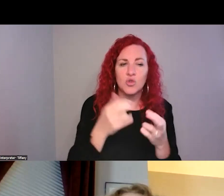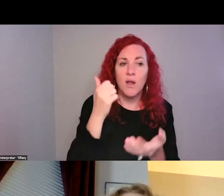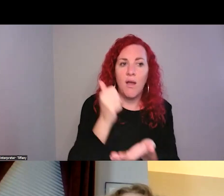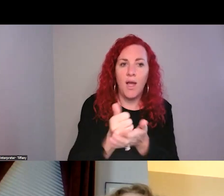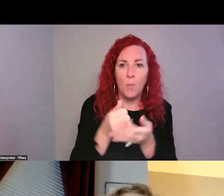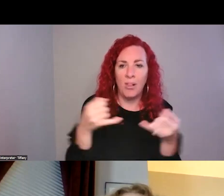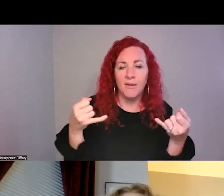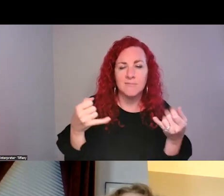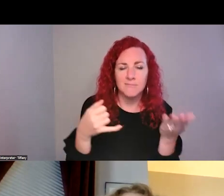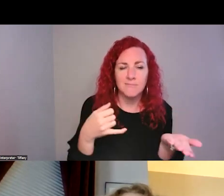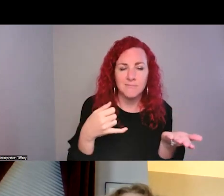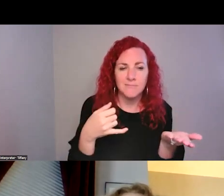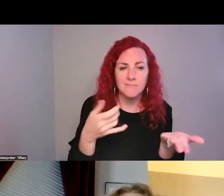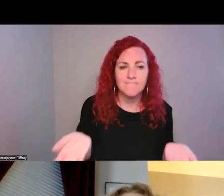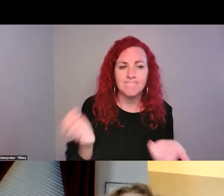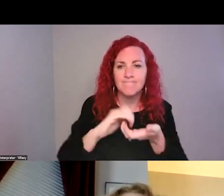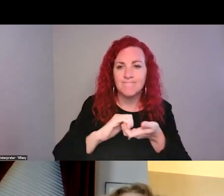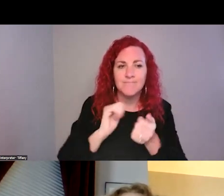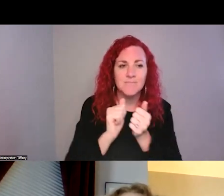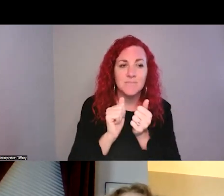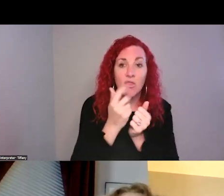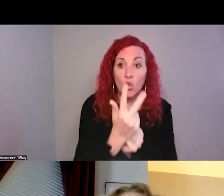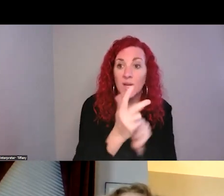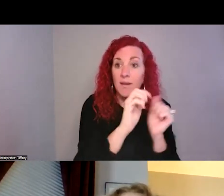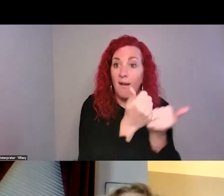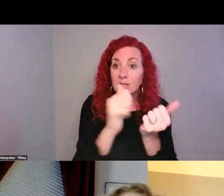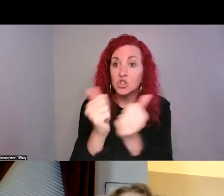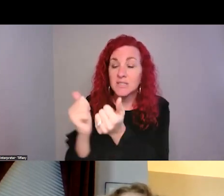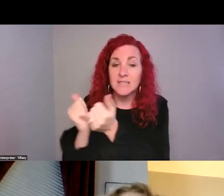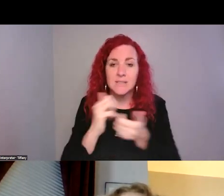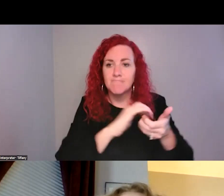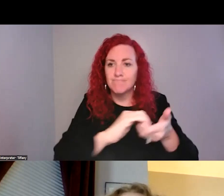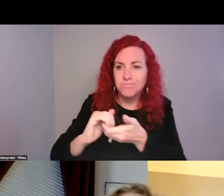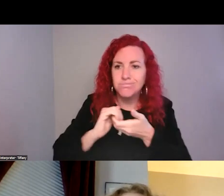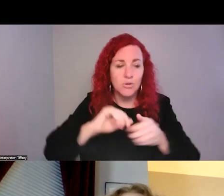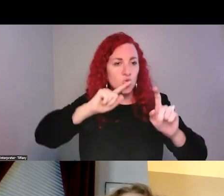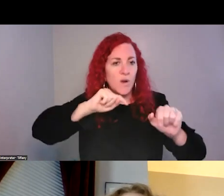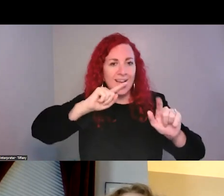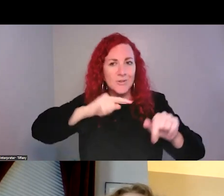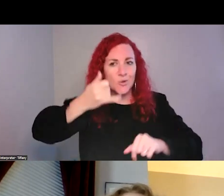THAT IS A PARTNERSHIP OF THREE AGENCIES THAT WORK TOGETHER TO ANSWER 988.